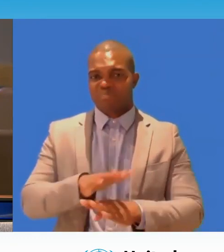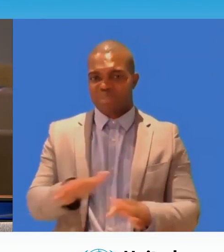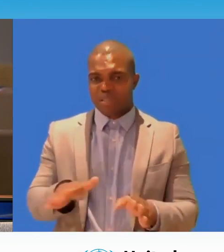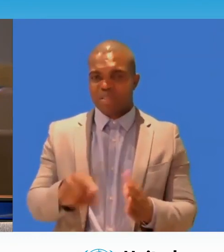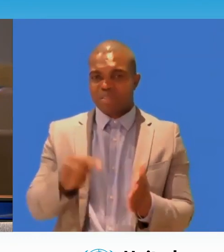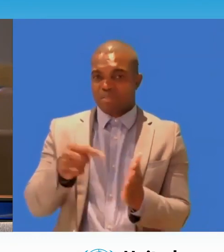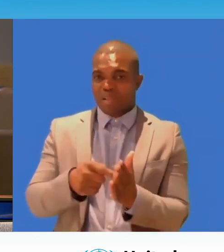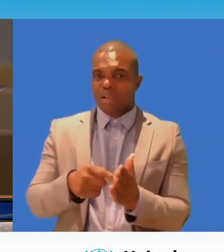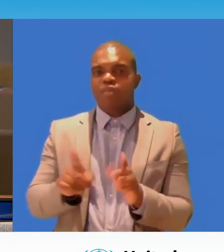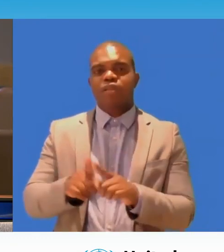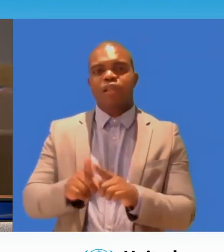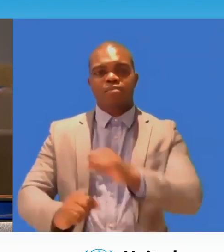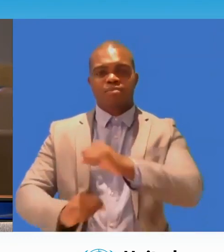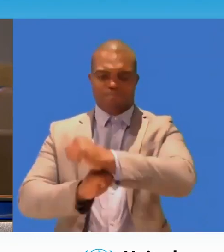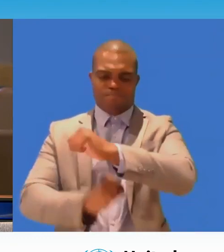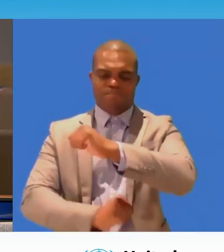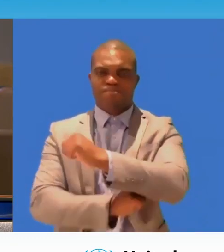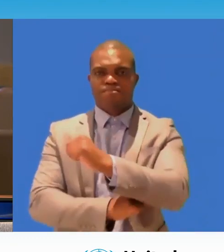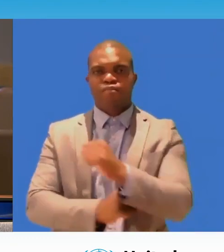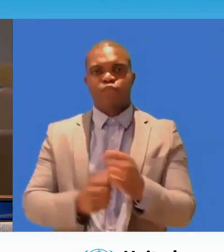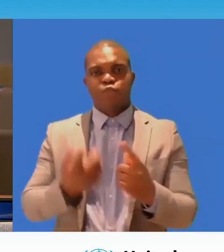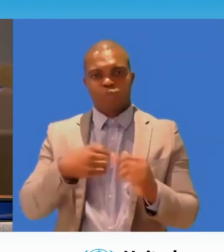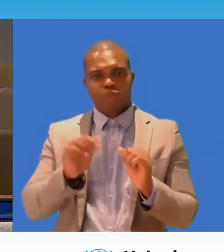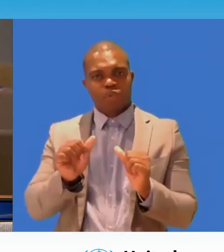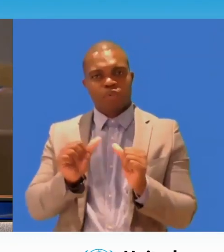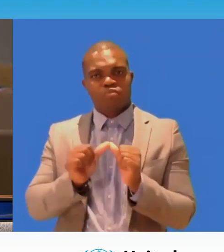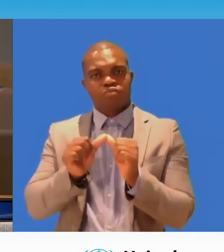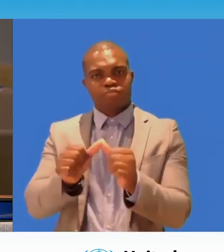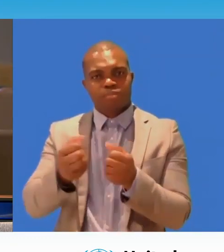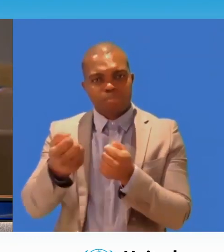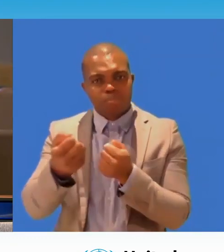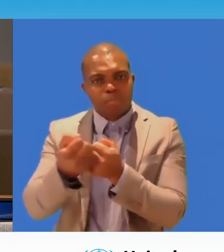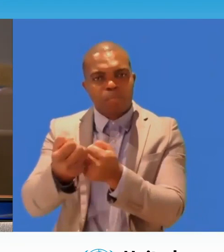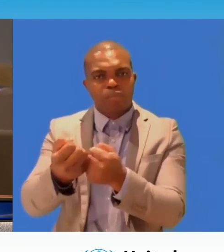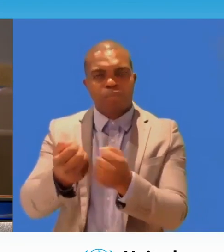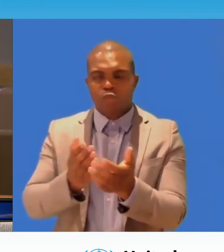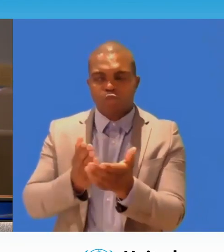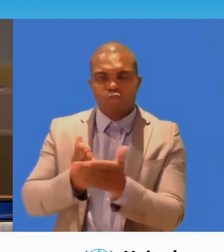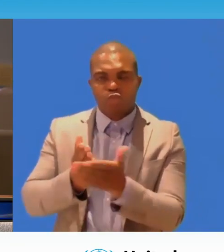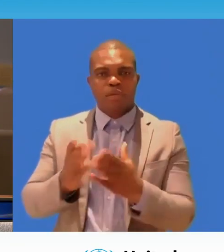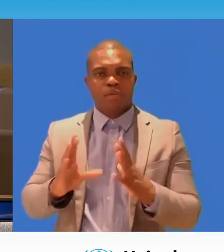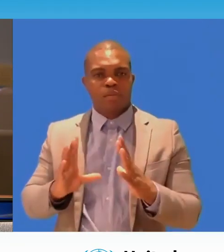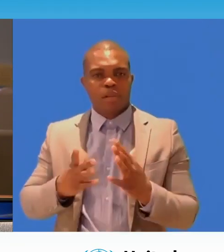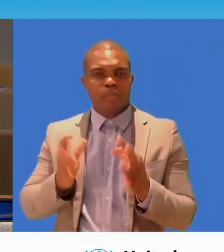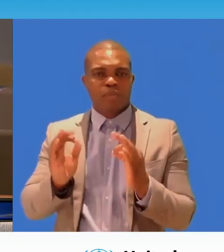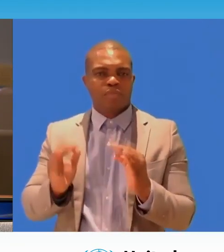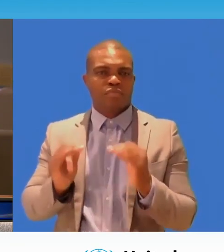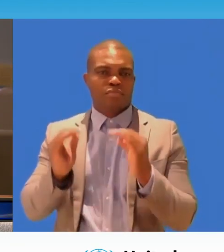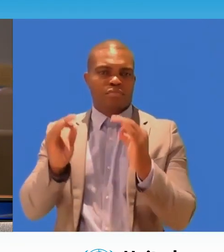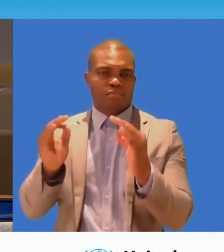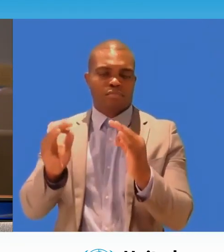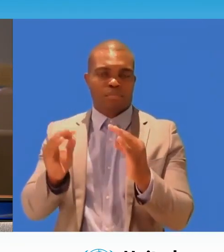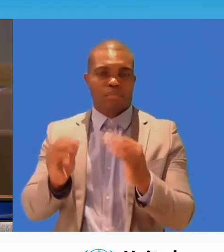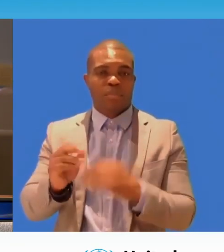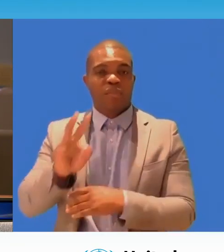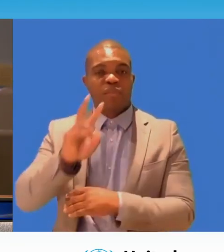implemented empowerment and integration policy program the national action of plan for disability